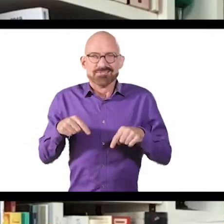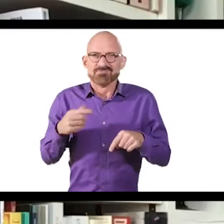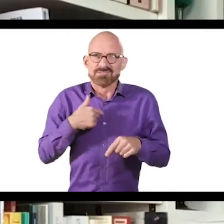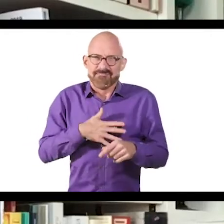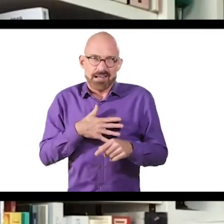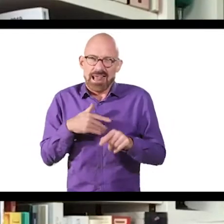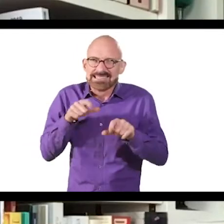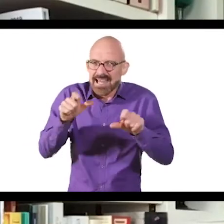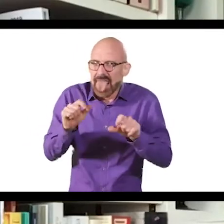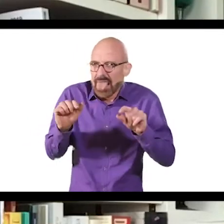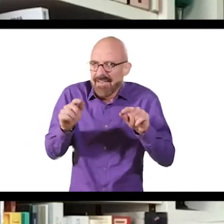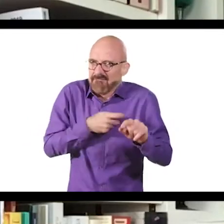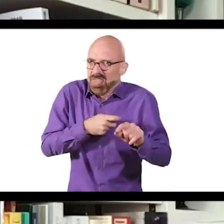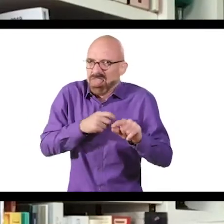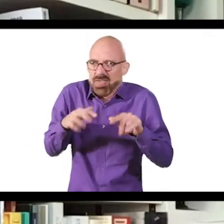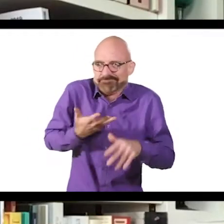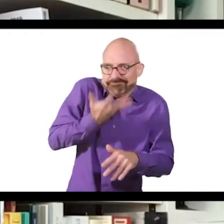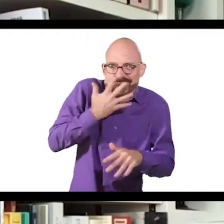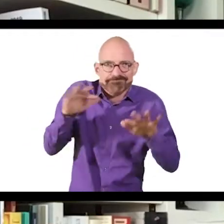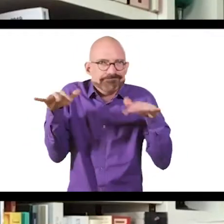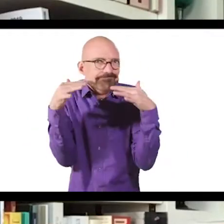through the fog came this "skk skk skk" noise.